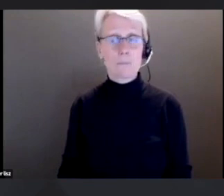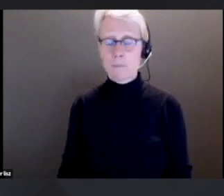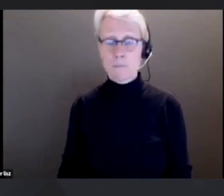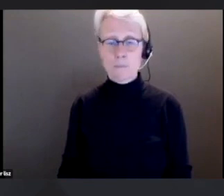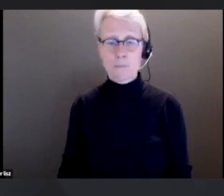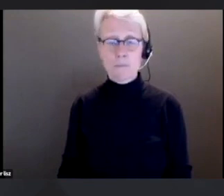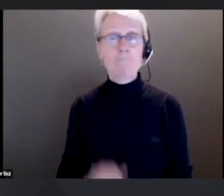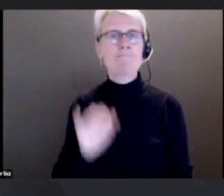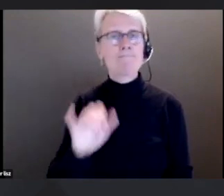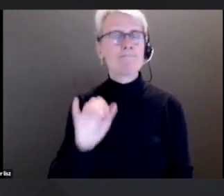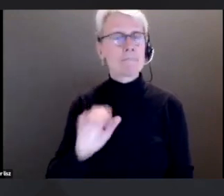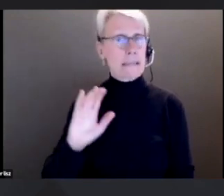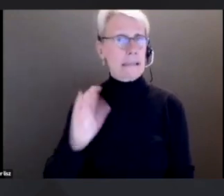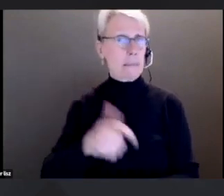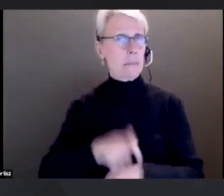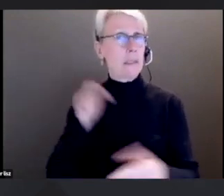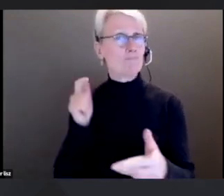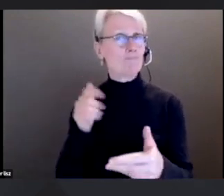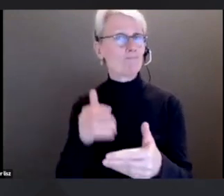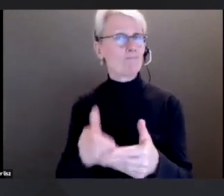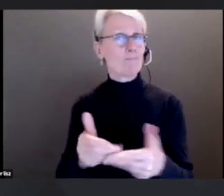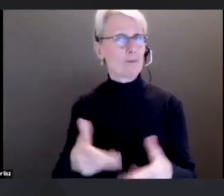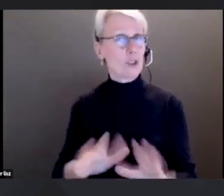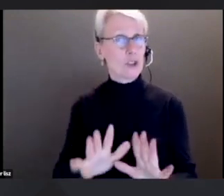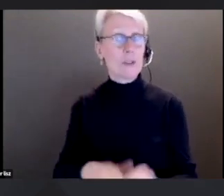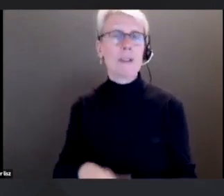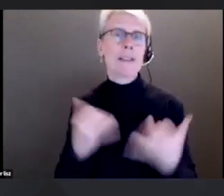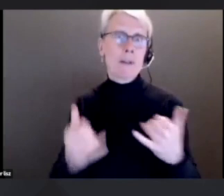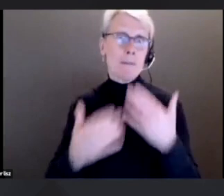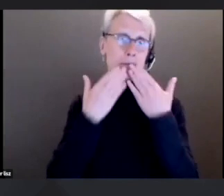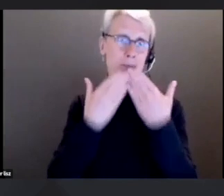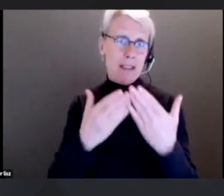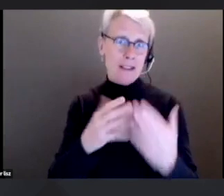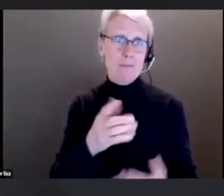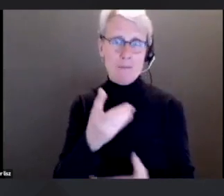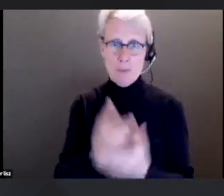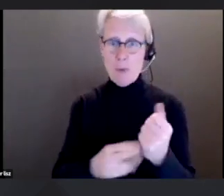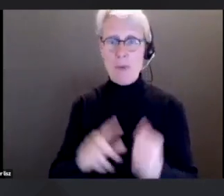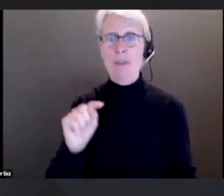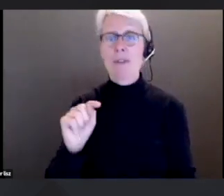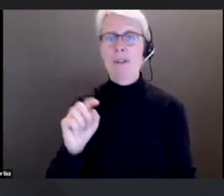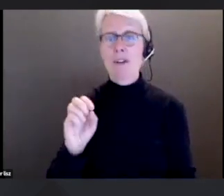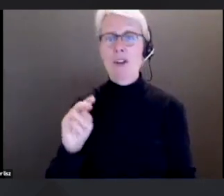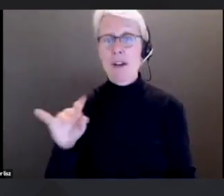once again for joining us for this wonderful webinar. I learned lots today just from hearing both of you present.